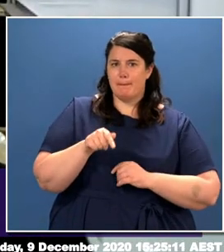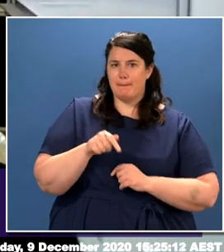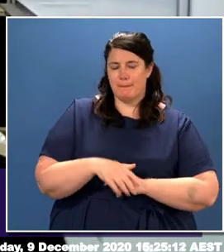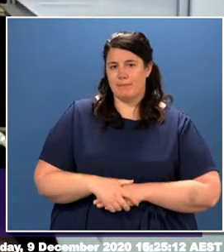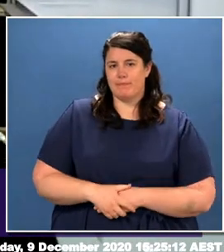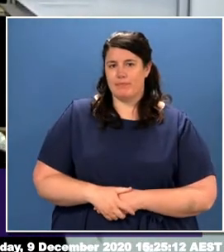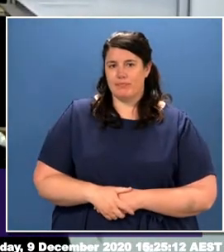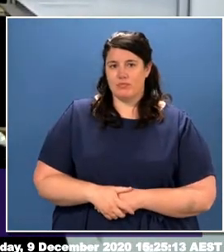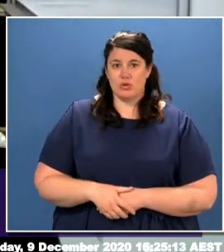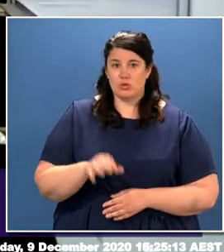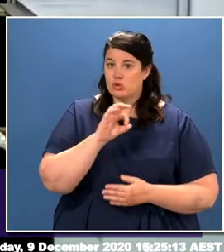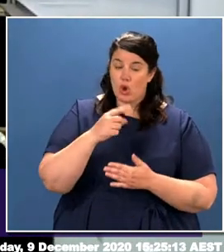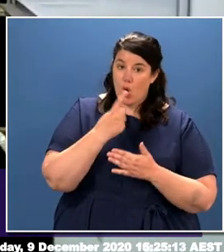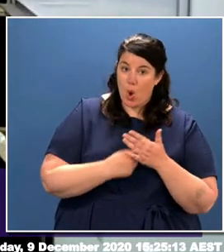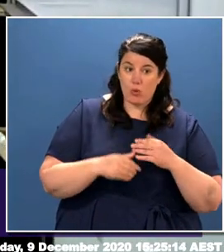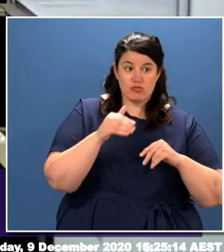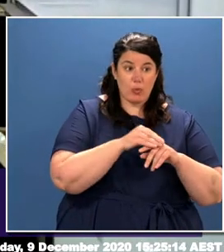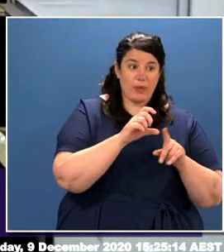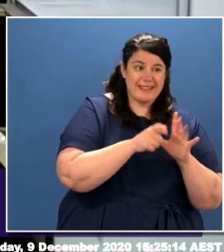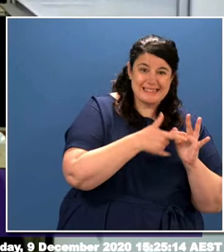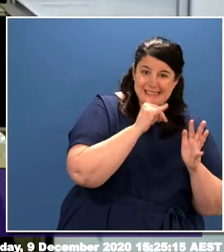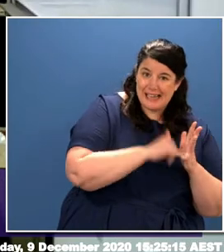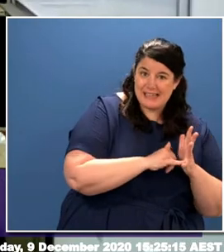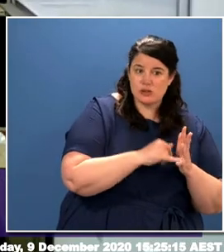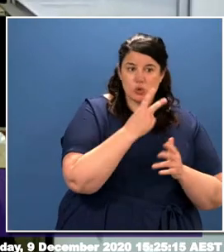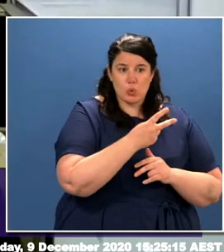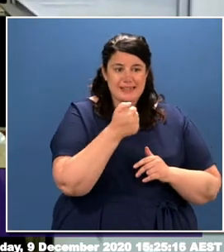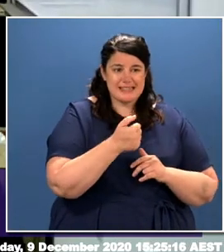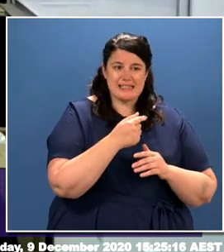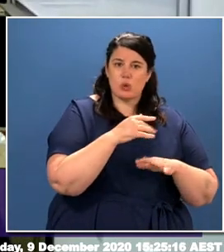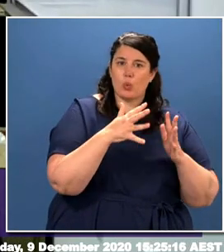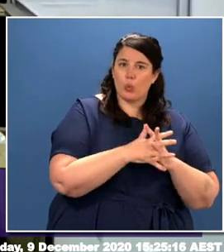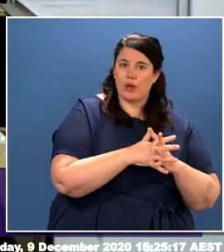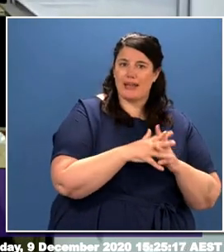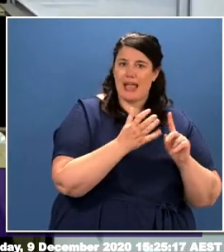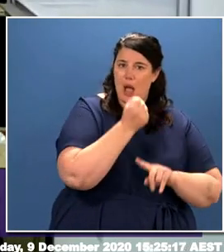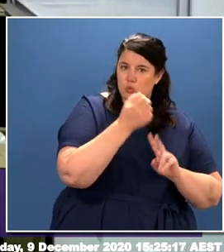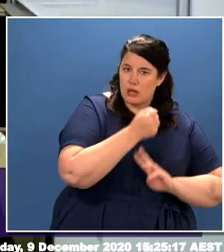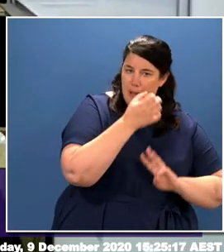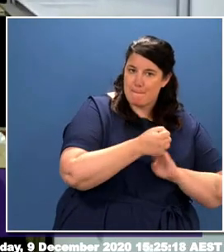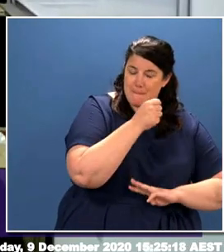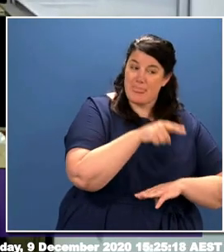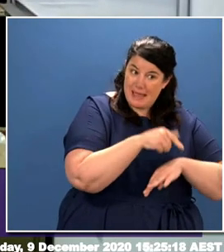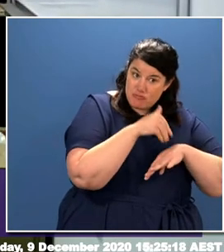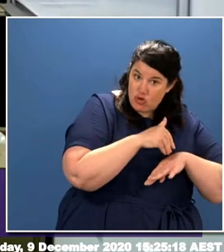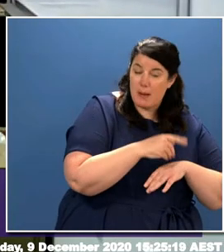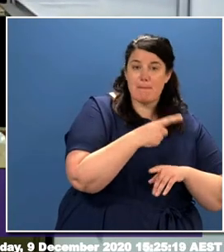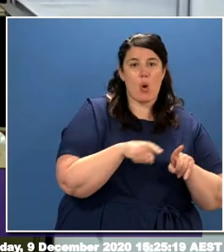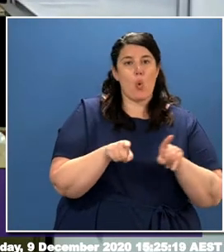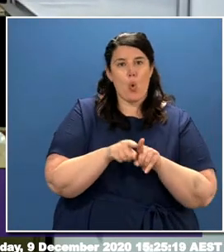So it's not just the problem with DES and the churn in terms of the 26 outcome. In a market base, that's a problem, but we've got precarious work,